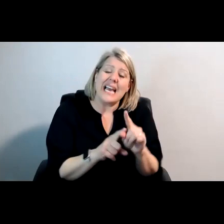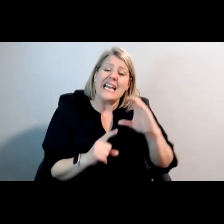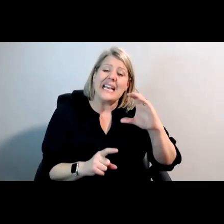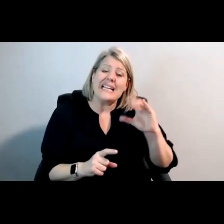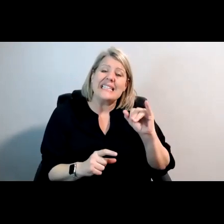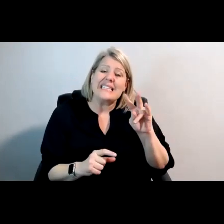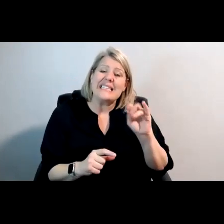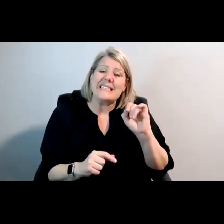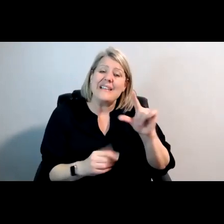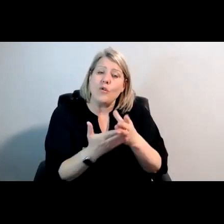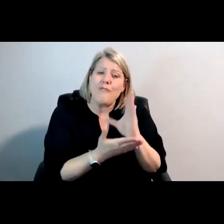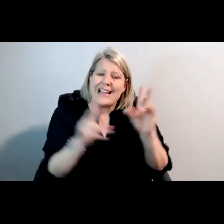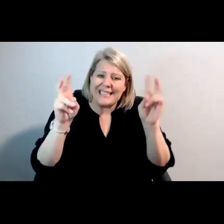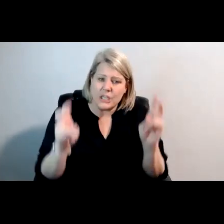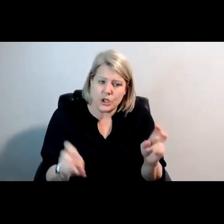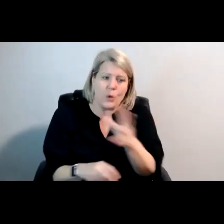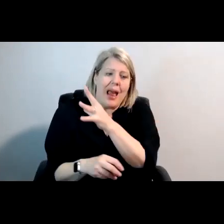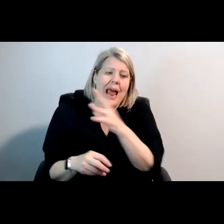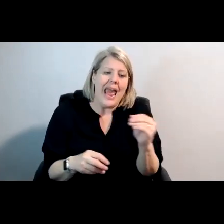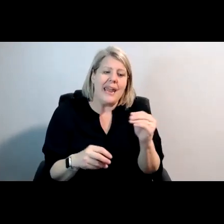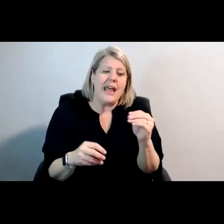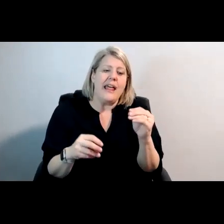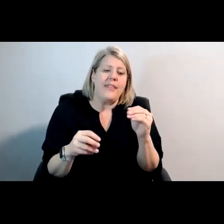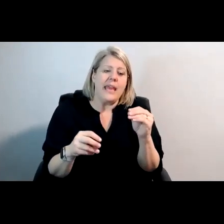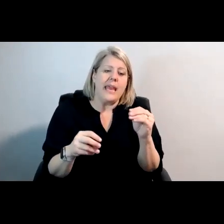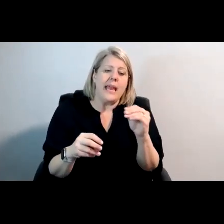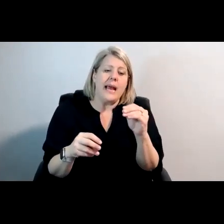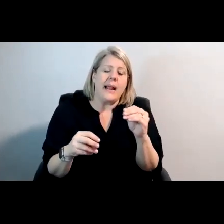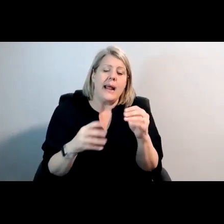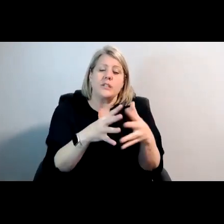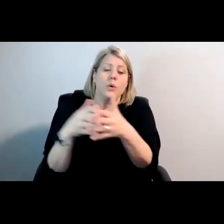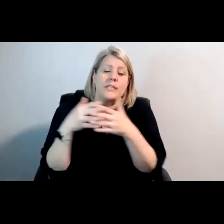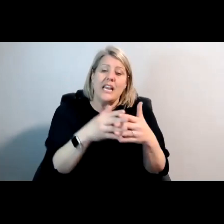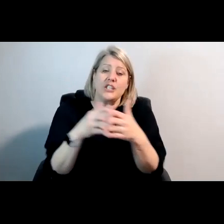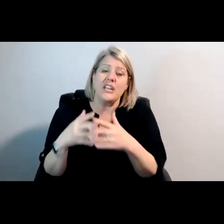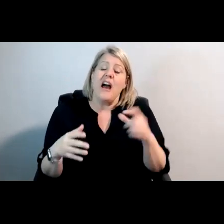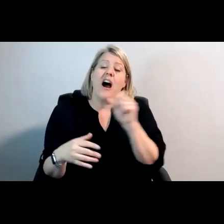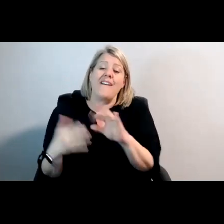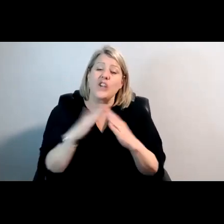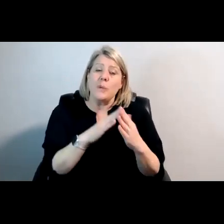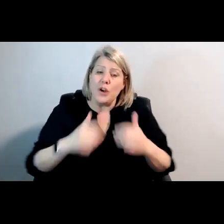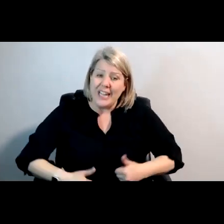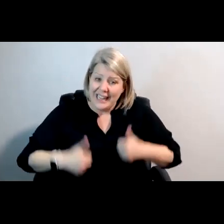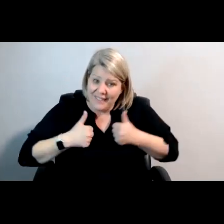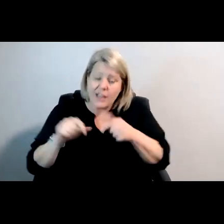and the US Administration For Community Living, which is also sponsoring part of this webinar, I understand, is all's has also been funding